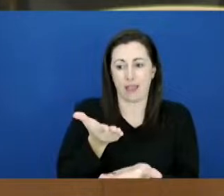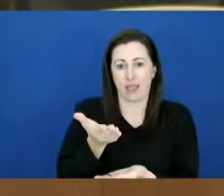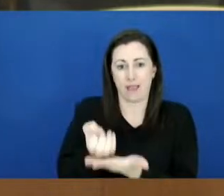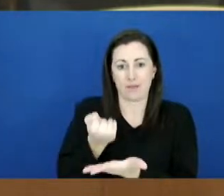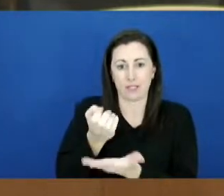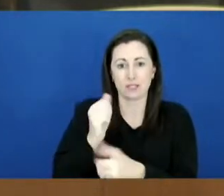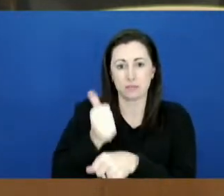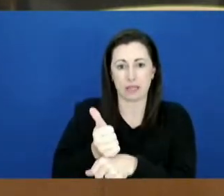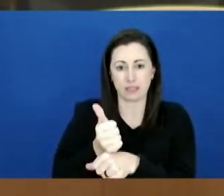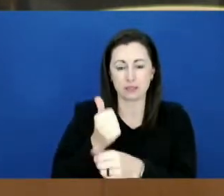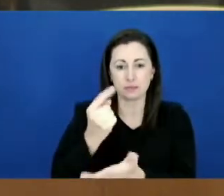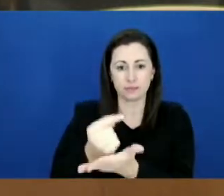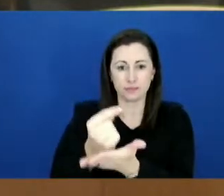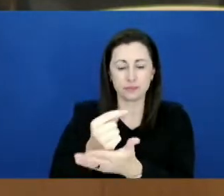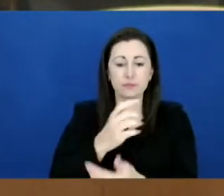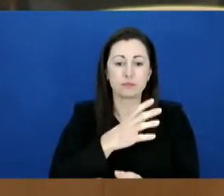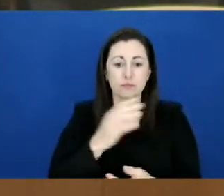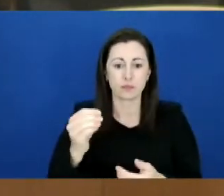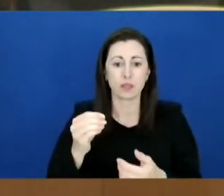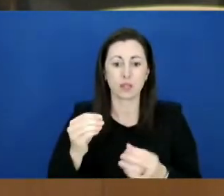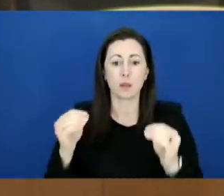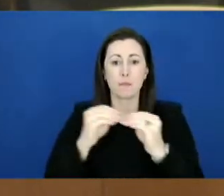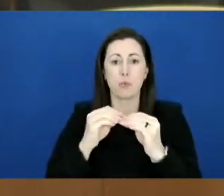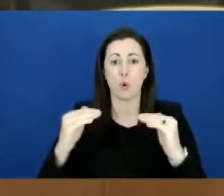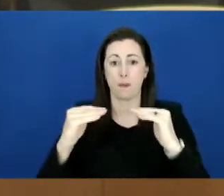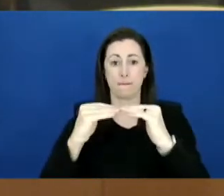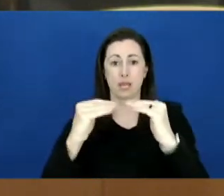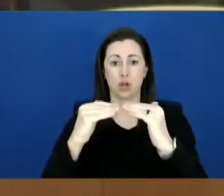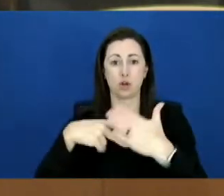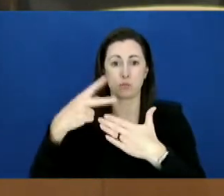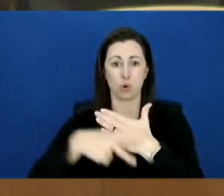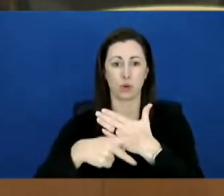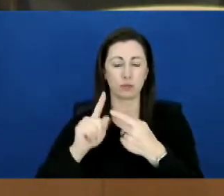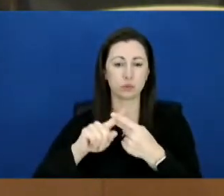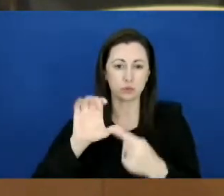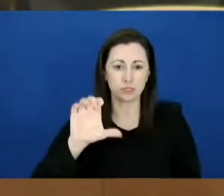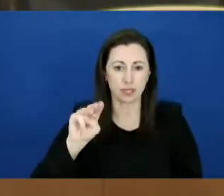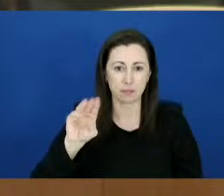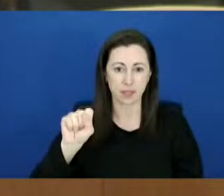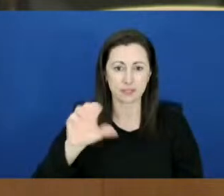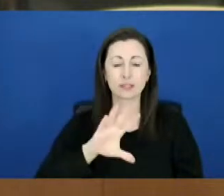INCREASE EVIDENCE-BASED